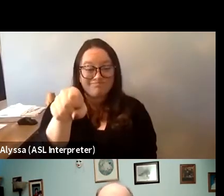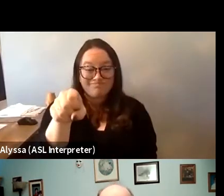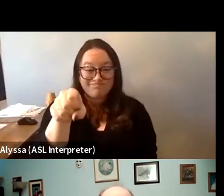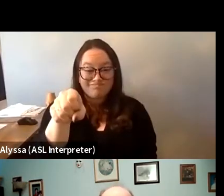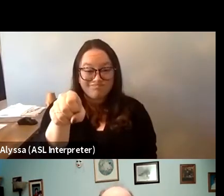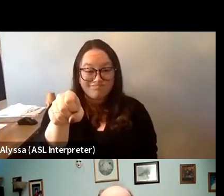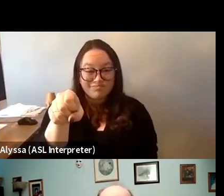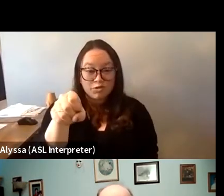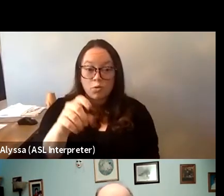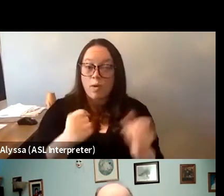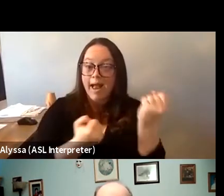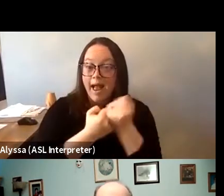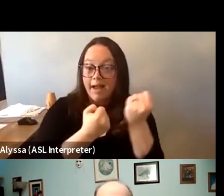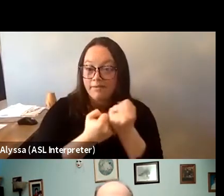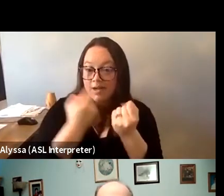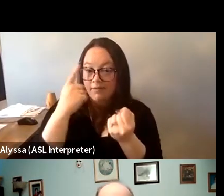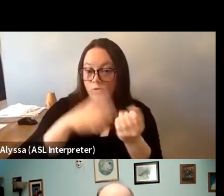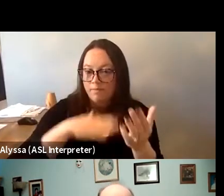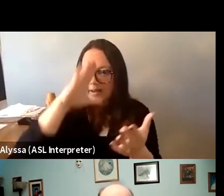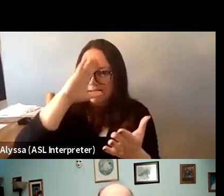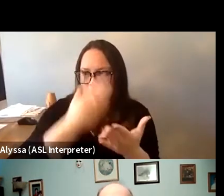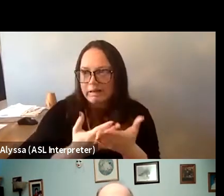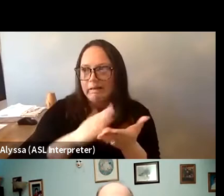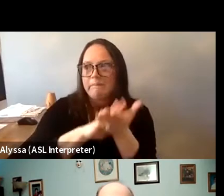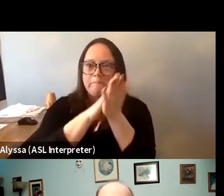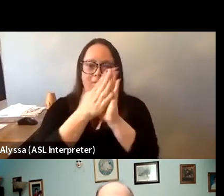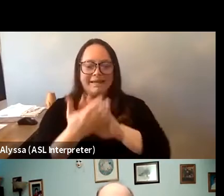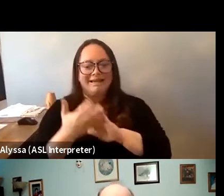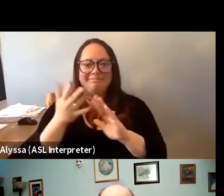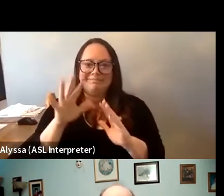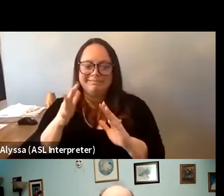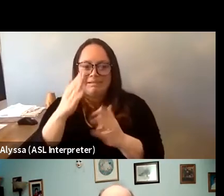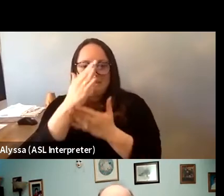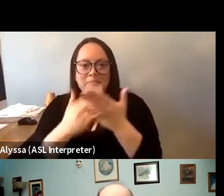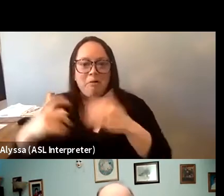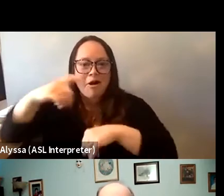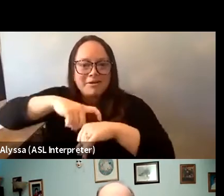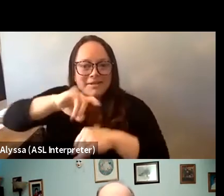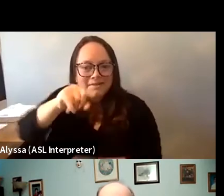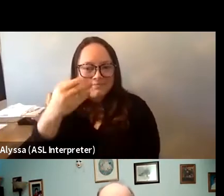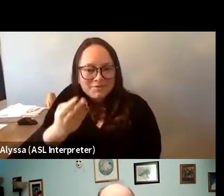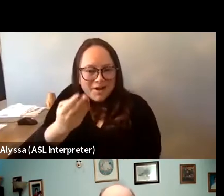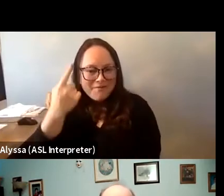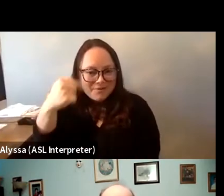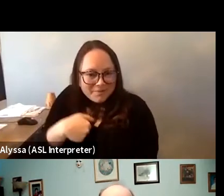my son became sort of my part time job. And I relied mostly on